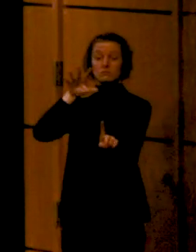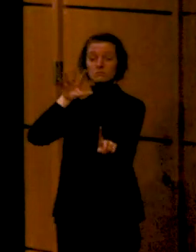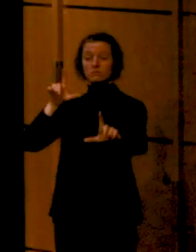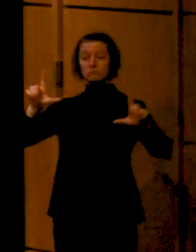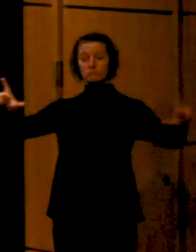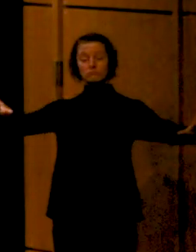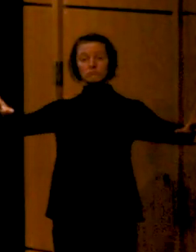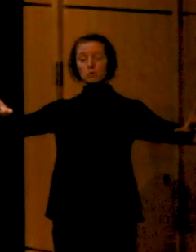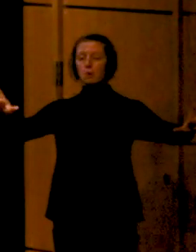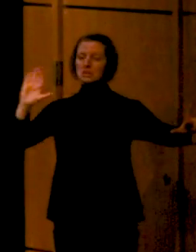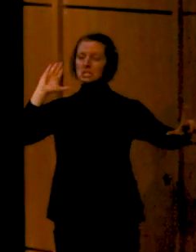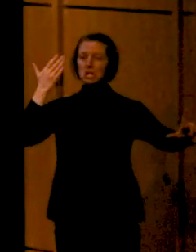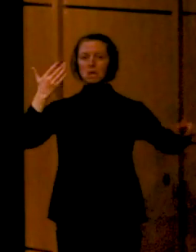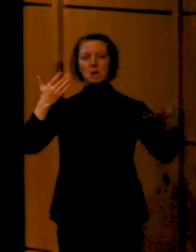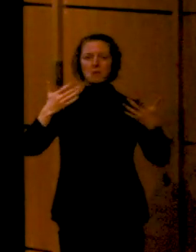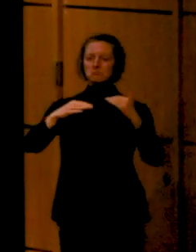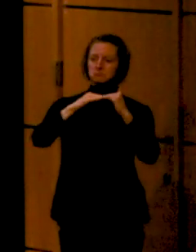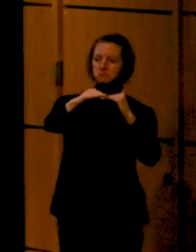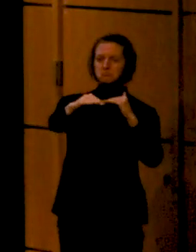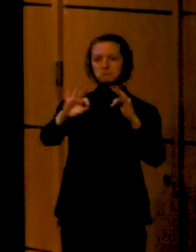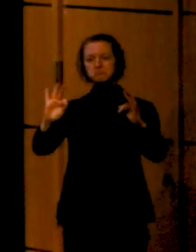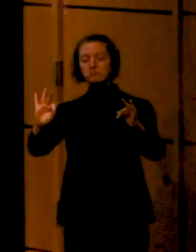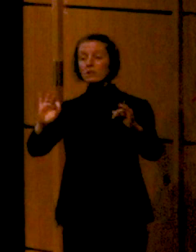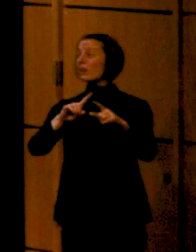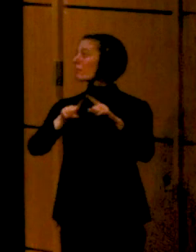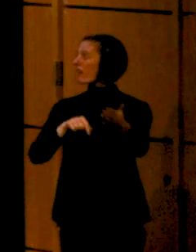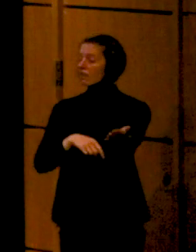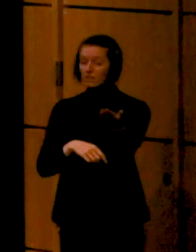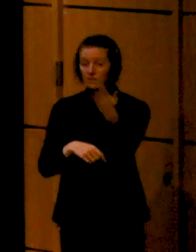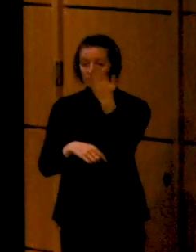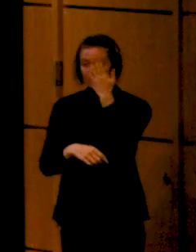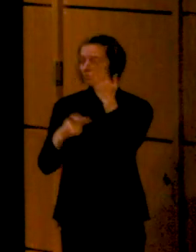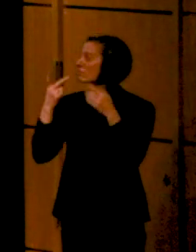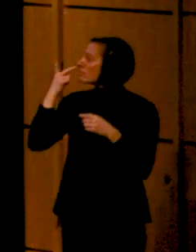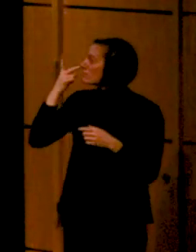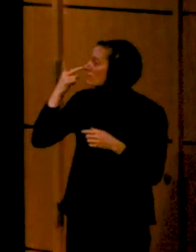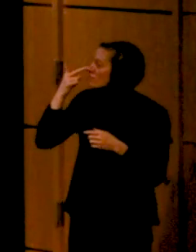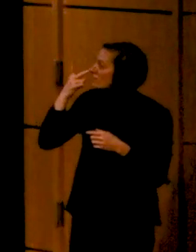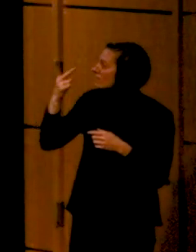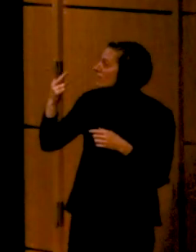But as you walk up to this canvas, the black shifts to read is void.